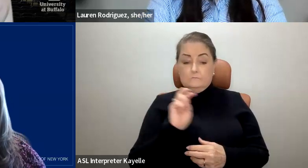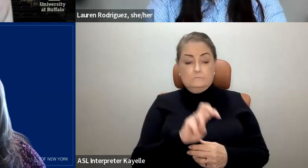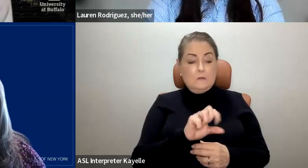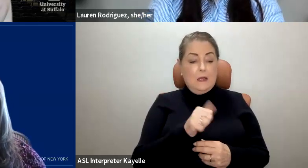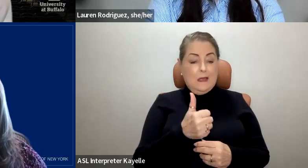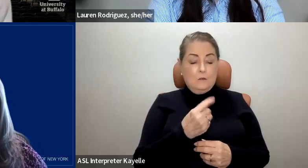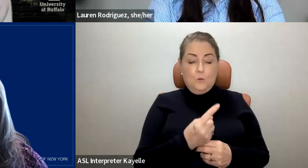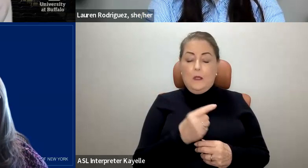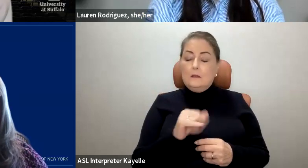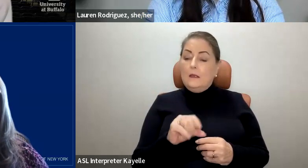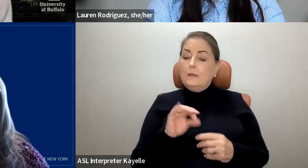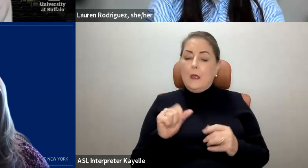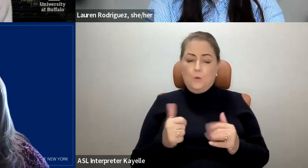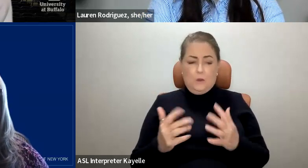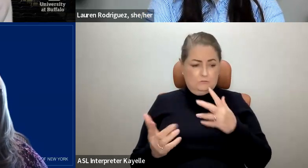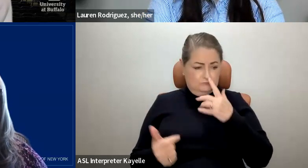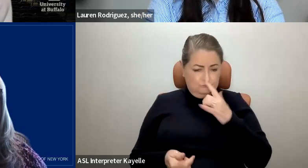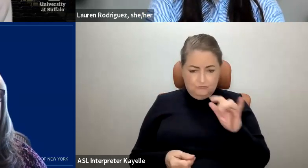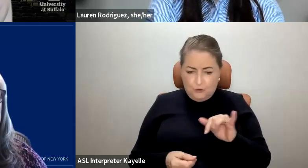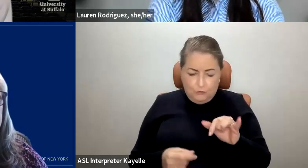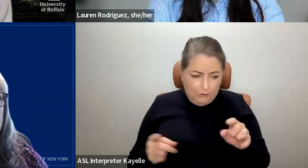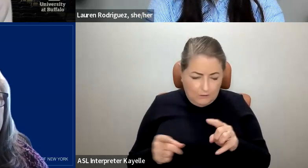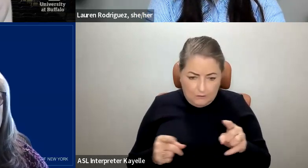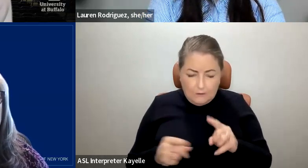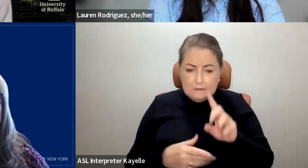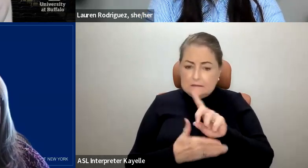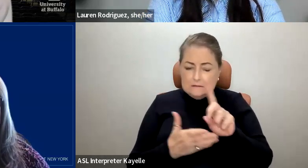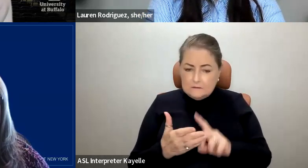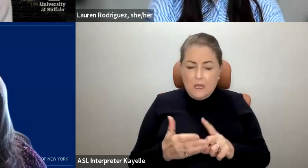at how those courses are designed, the materials that